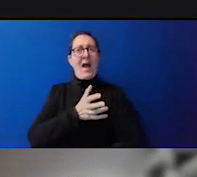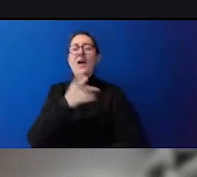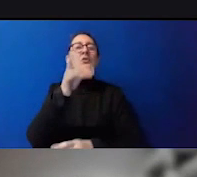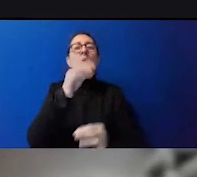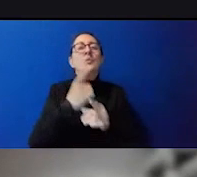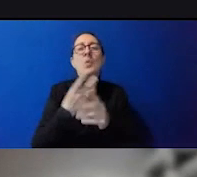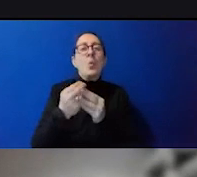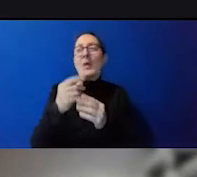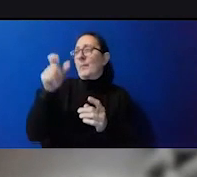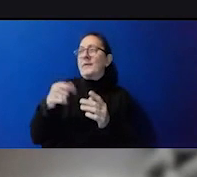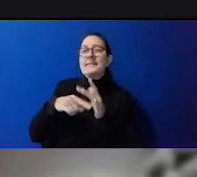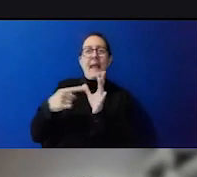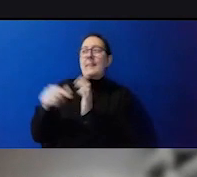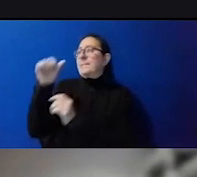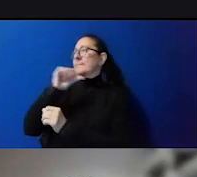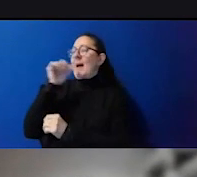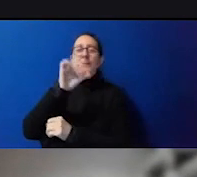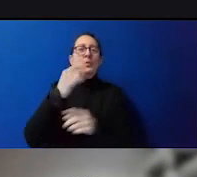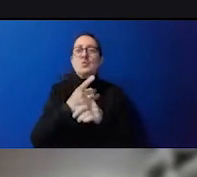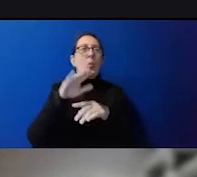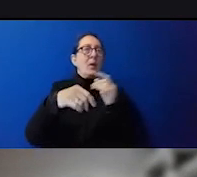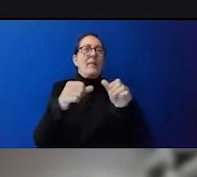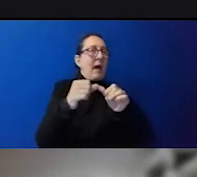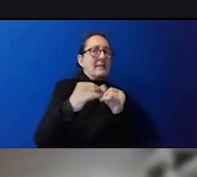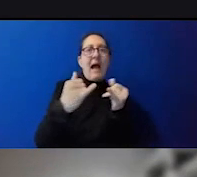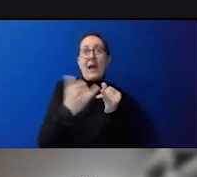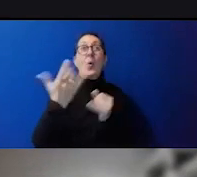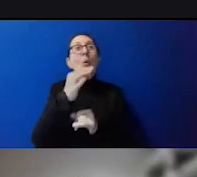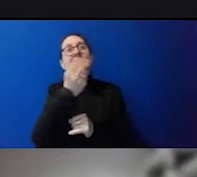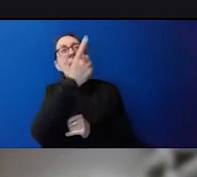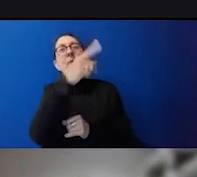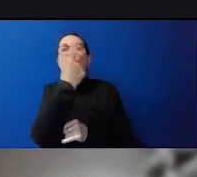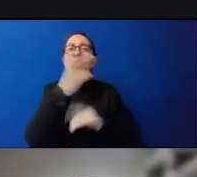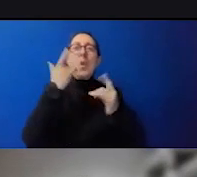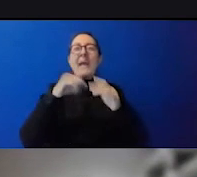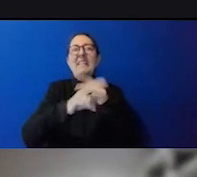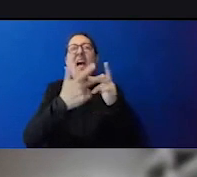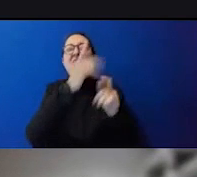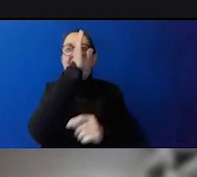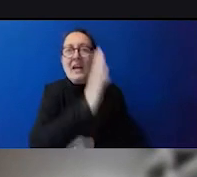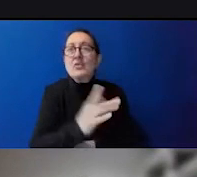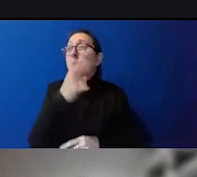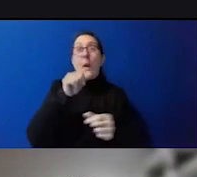a lawyer who in another country or you know your your best friends um had a very similar